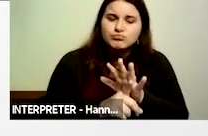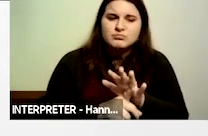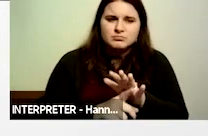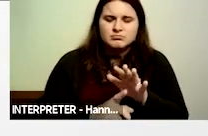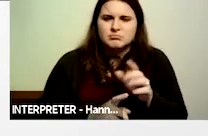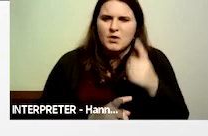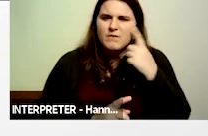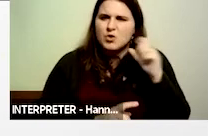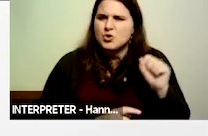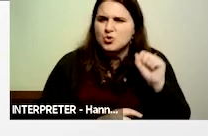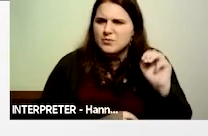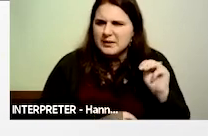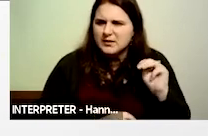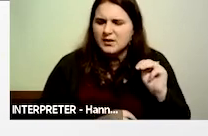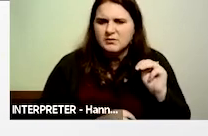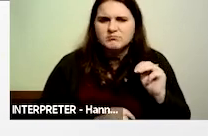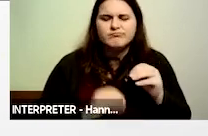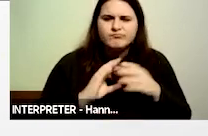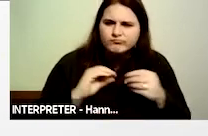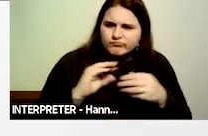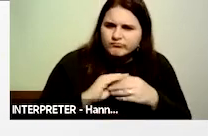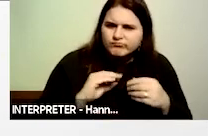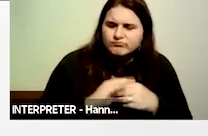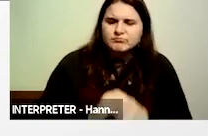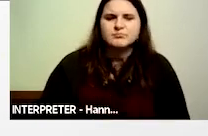Ben Woelk: Around these different topics. Again, we have a social